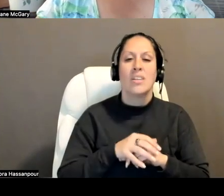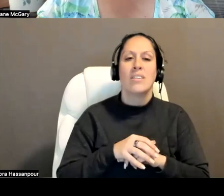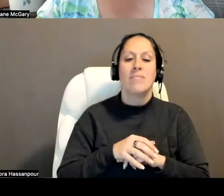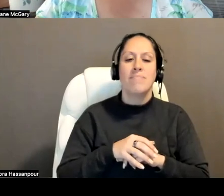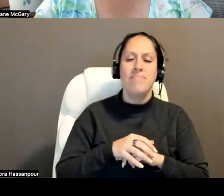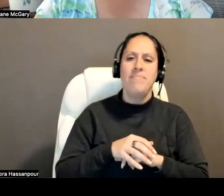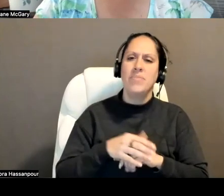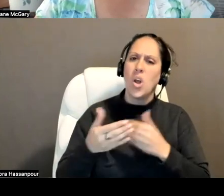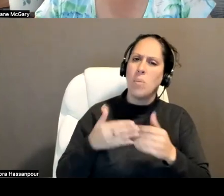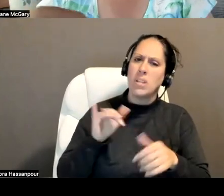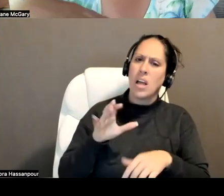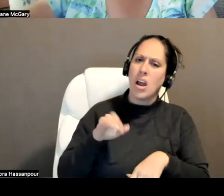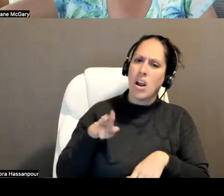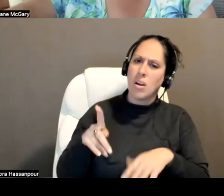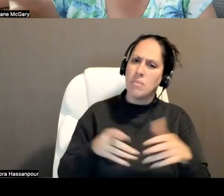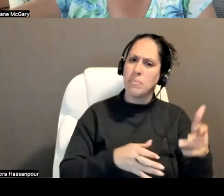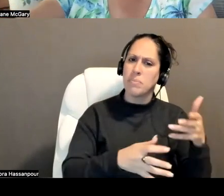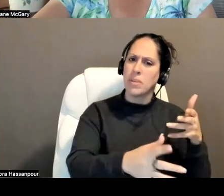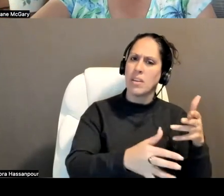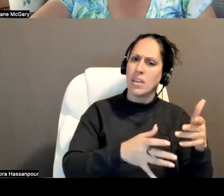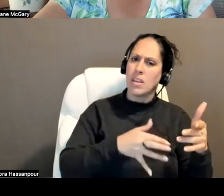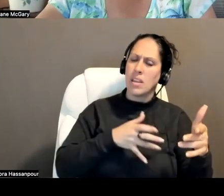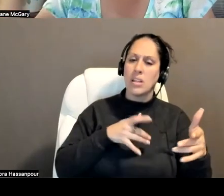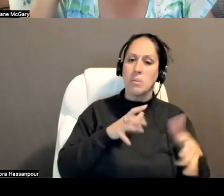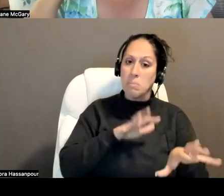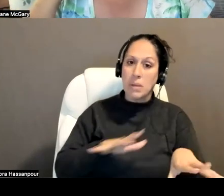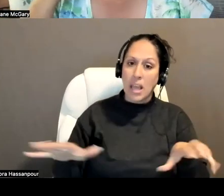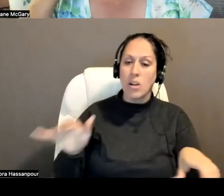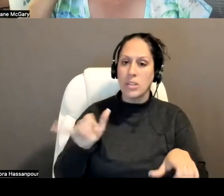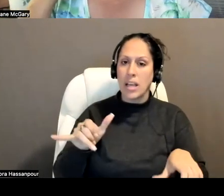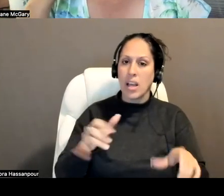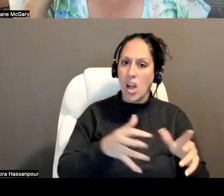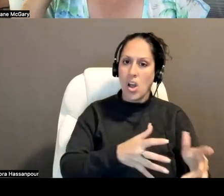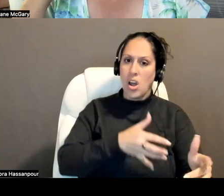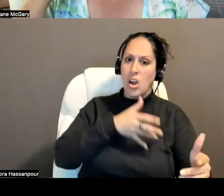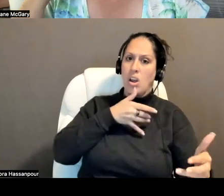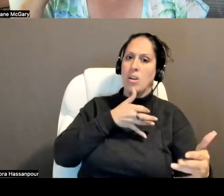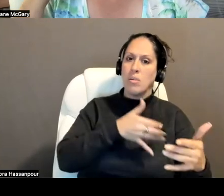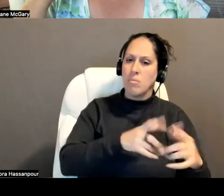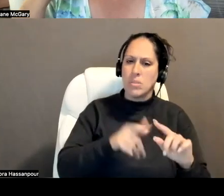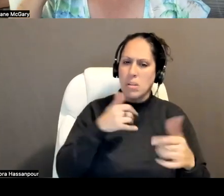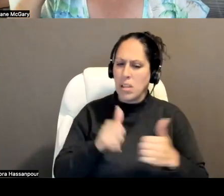a harpist. But because the piano is really a harp. But it's not played that way. That is